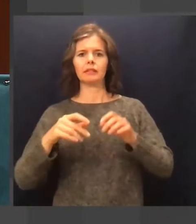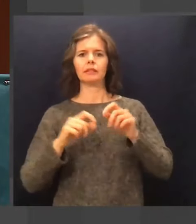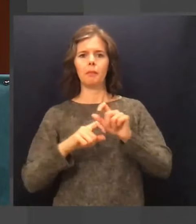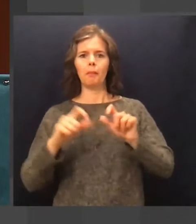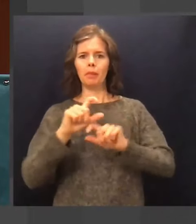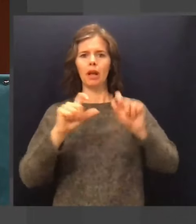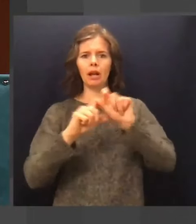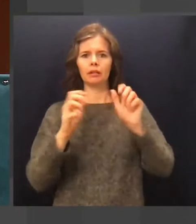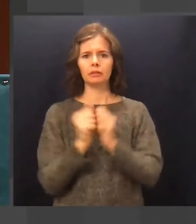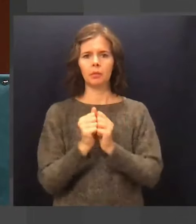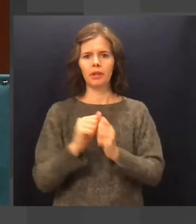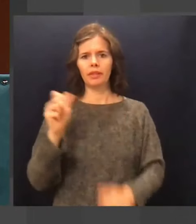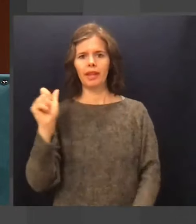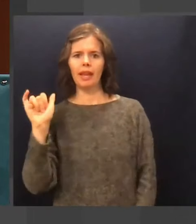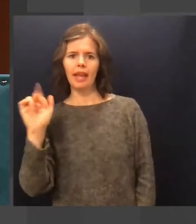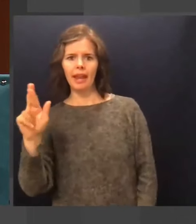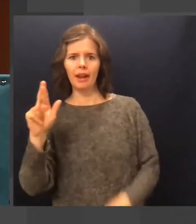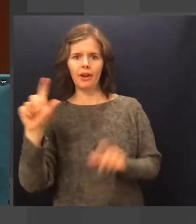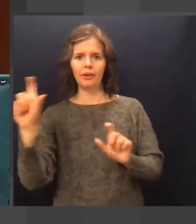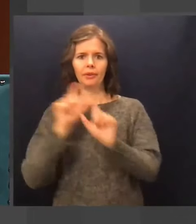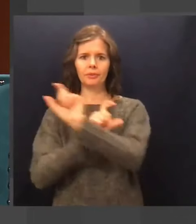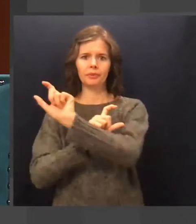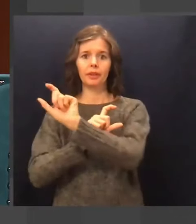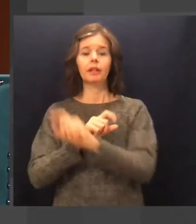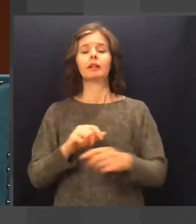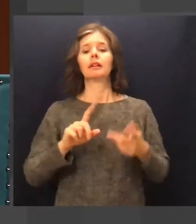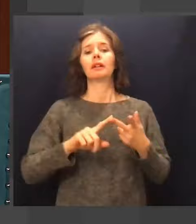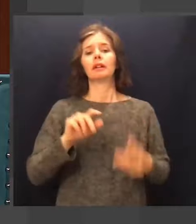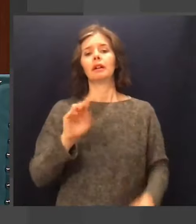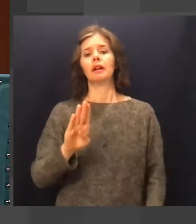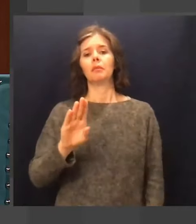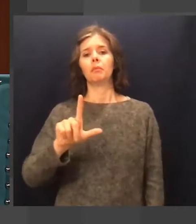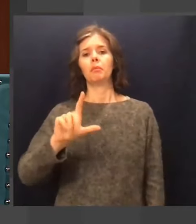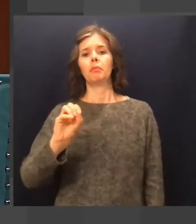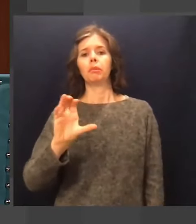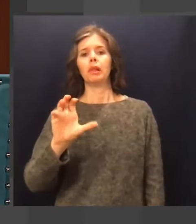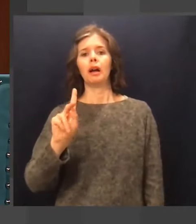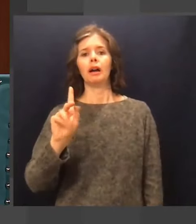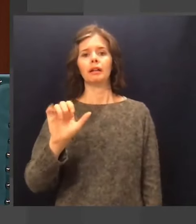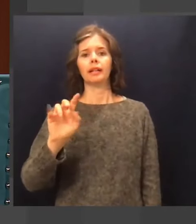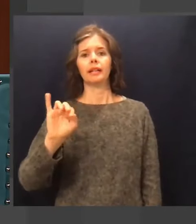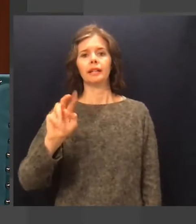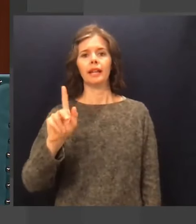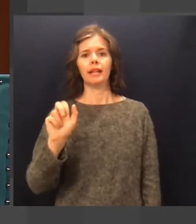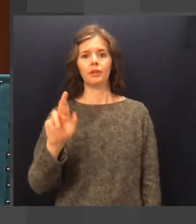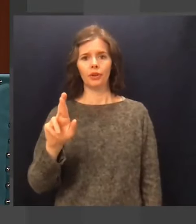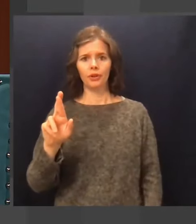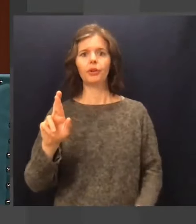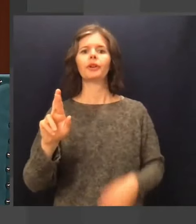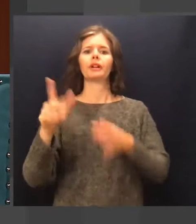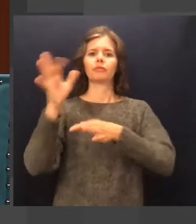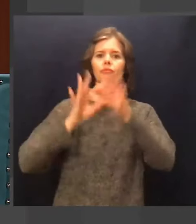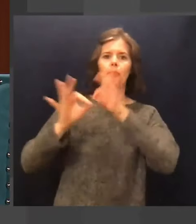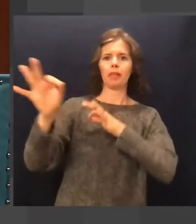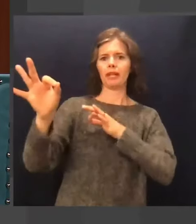REPLACING BLOCKS WITH AIR AND THEN WE ALSO HAVE THE